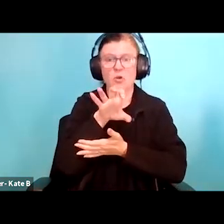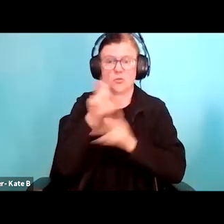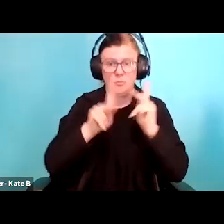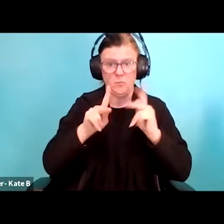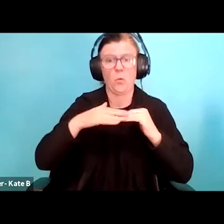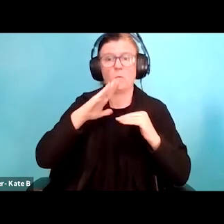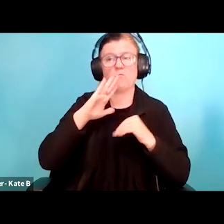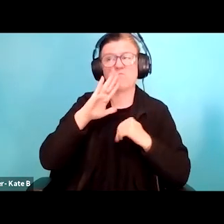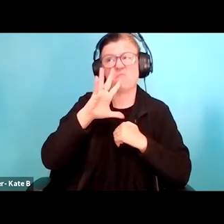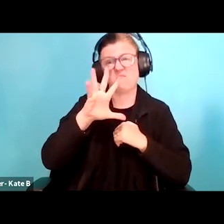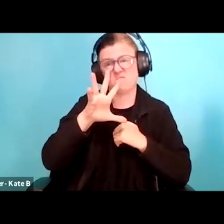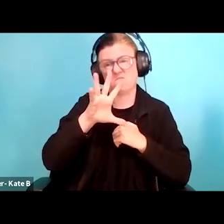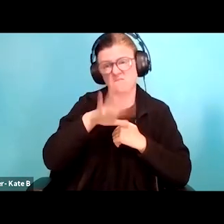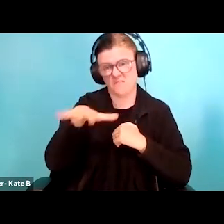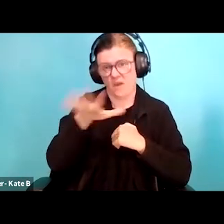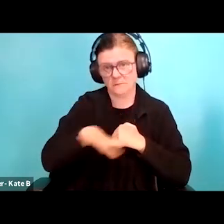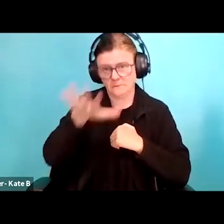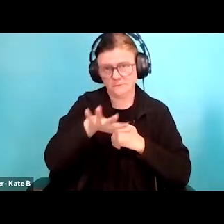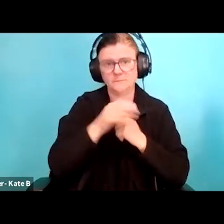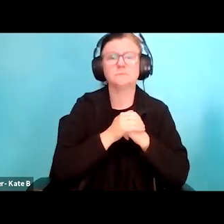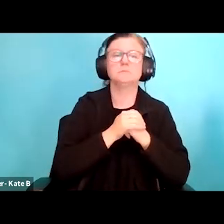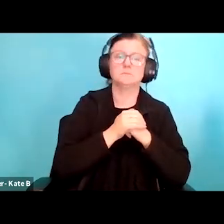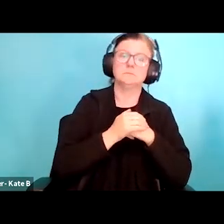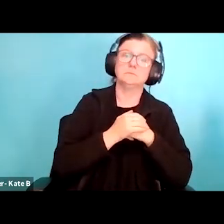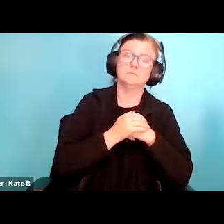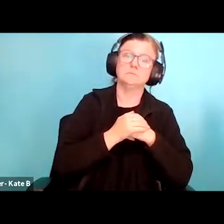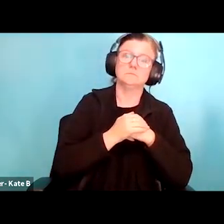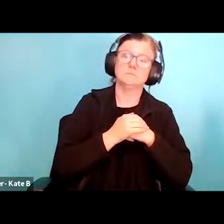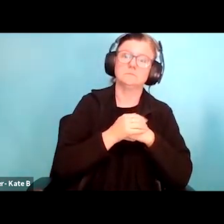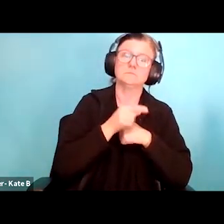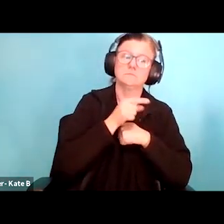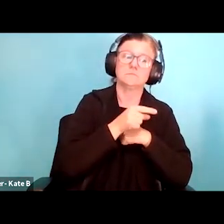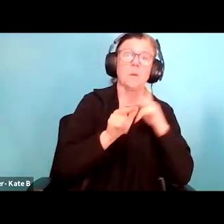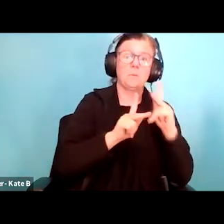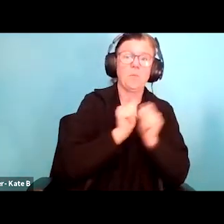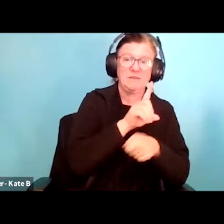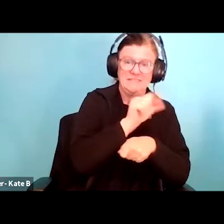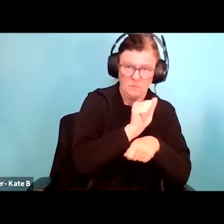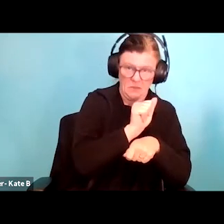the prevalence of social isolation is more than twice as high for adults with disabilities